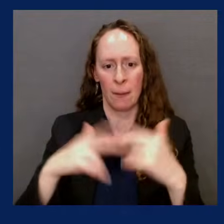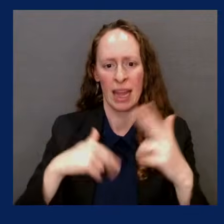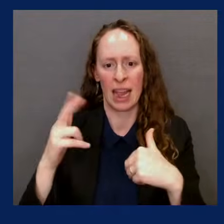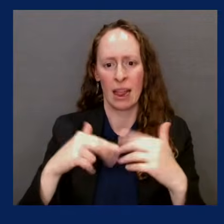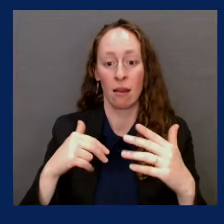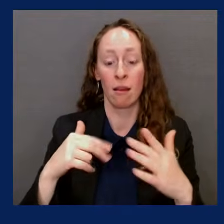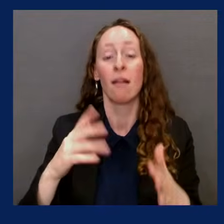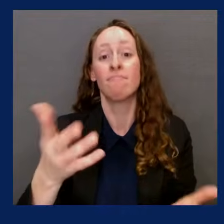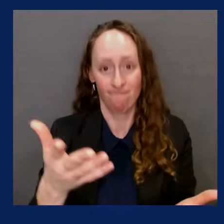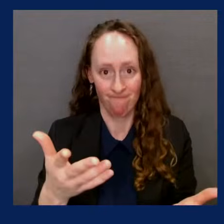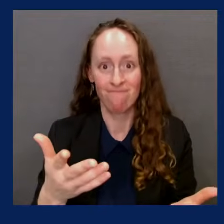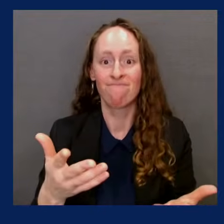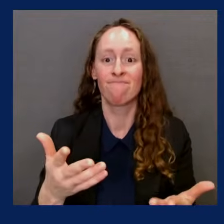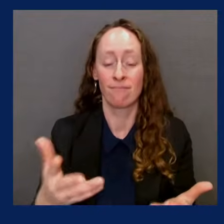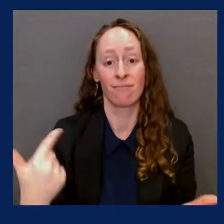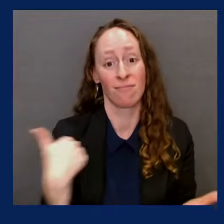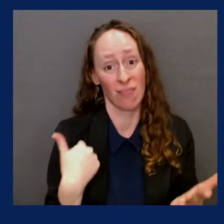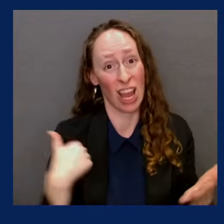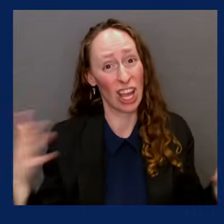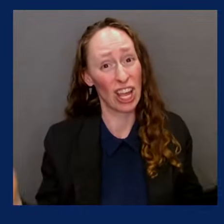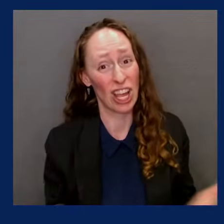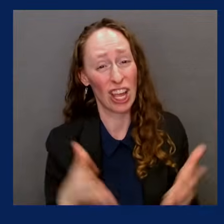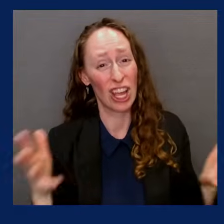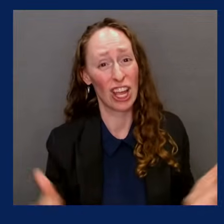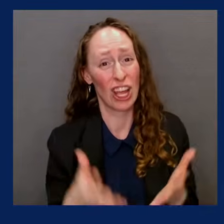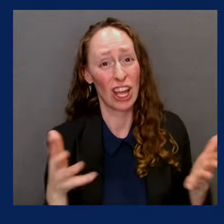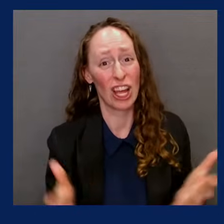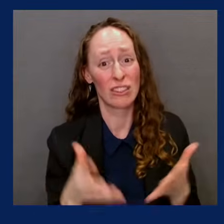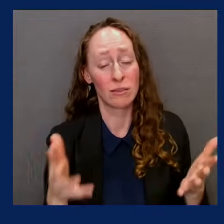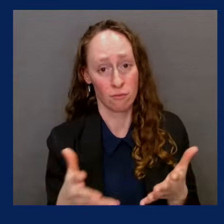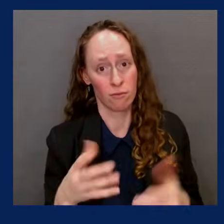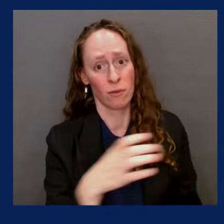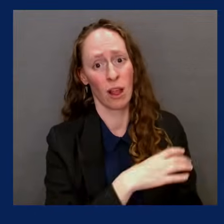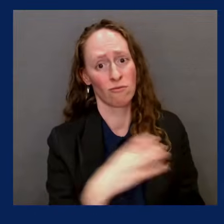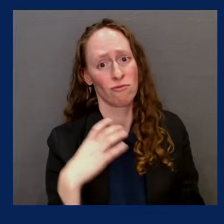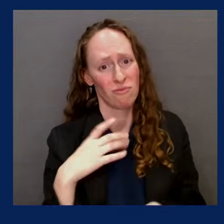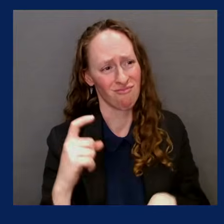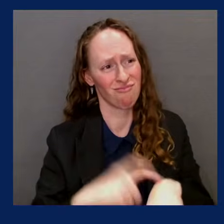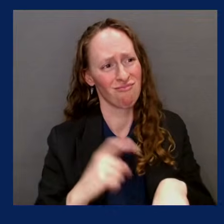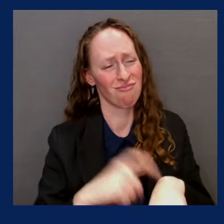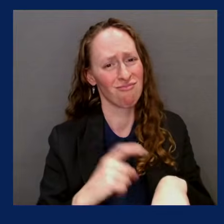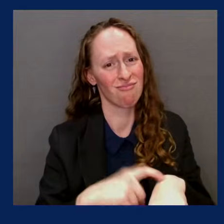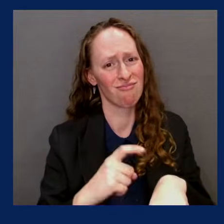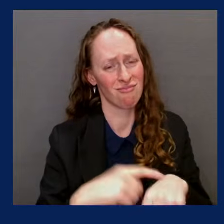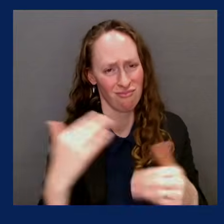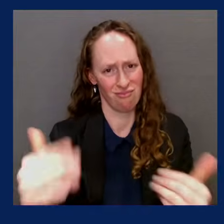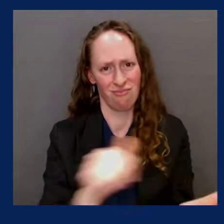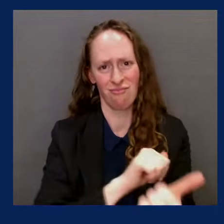I urge Congress to pass our AUKUS legislation this year. We also see the strength of our alliance